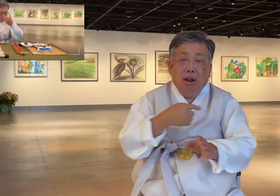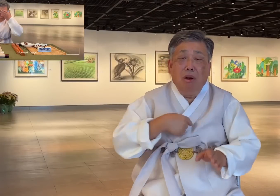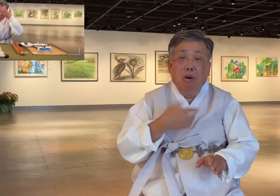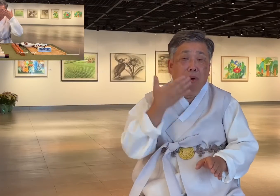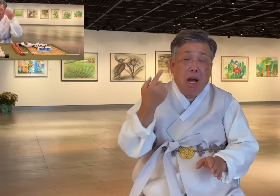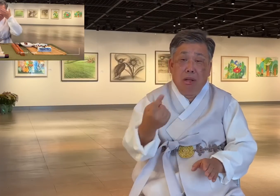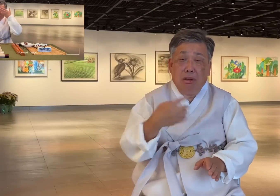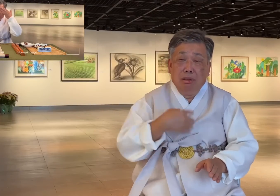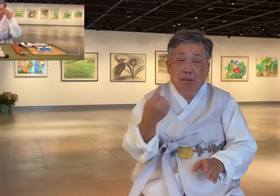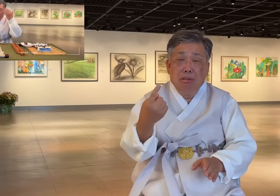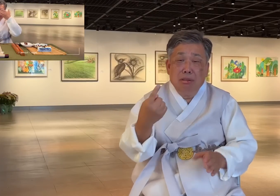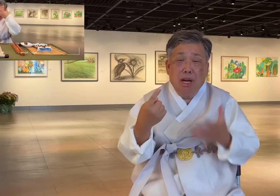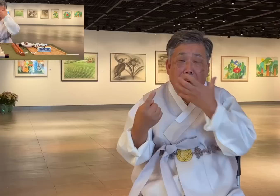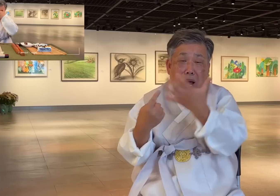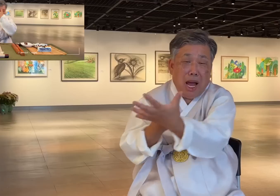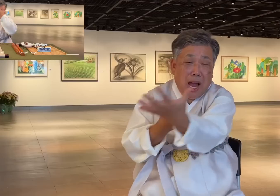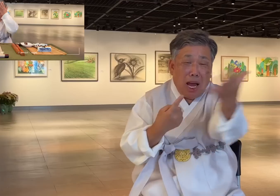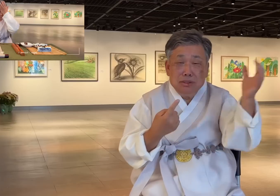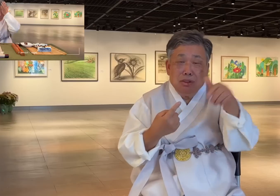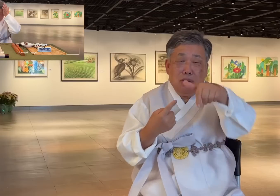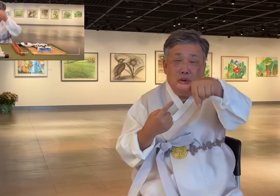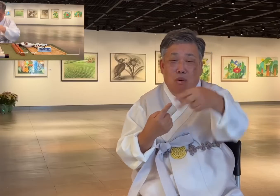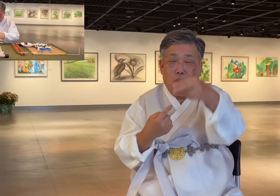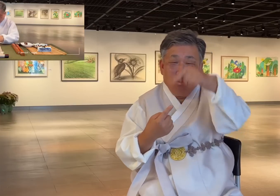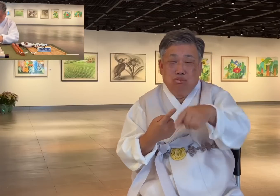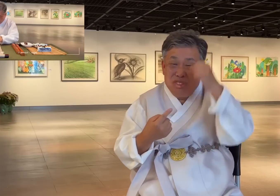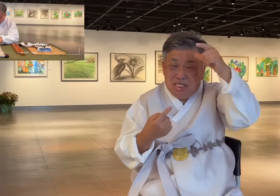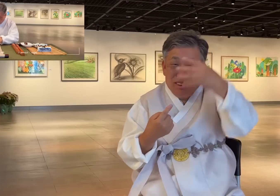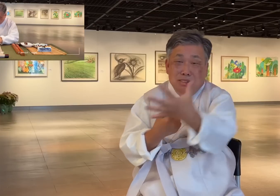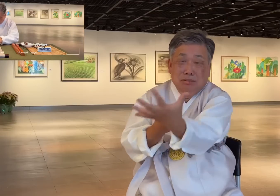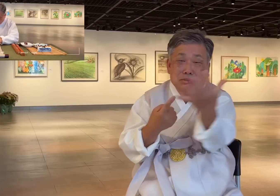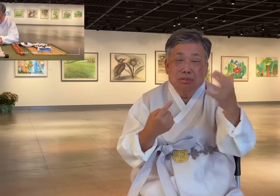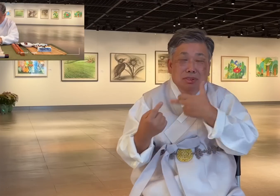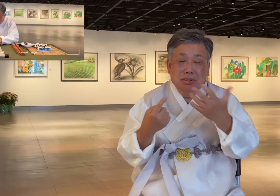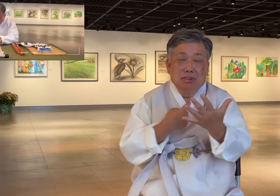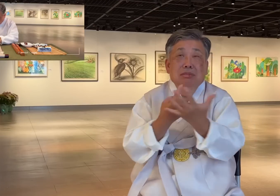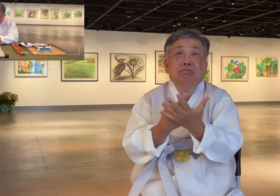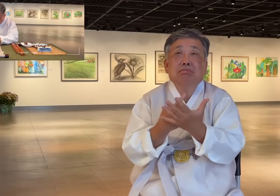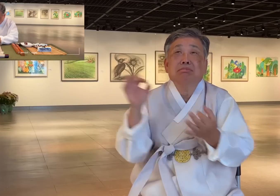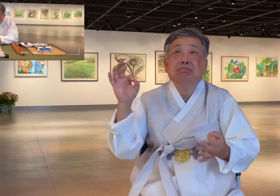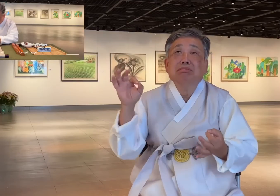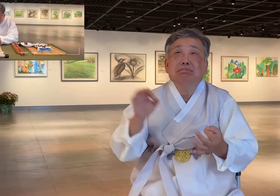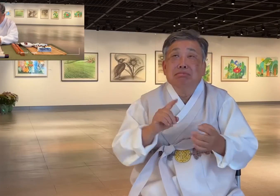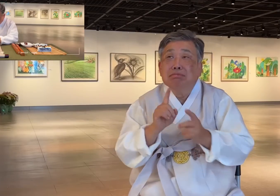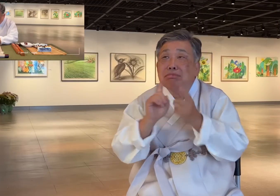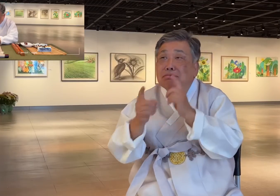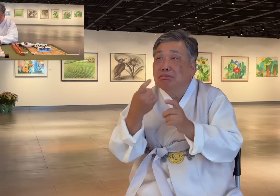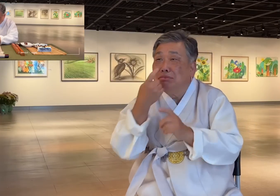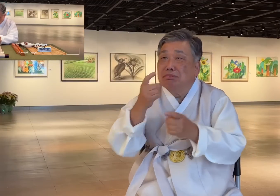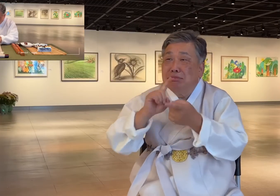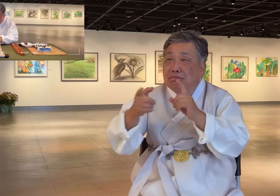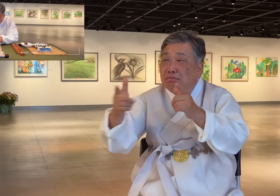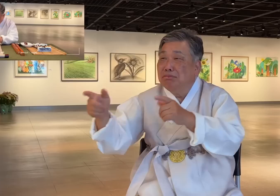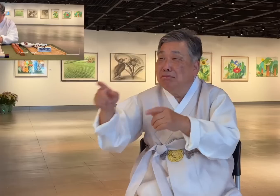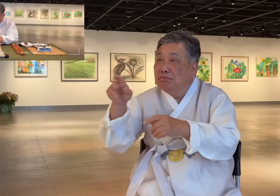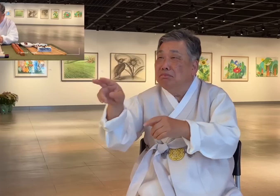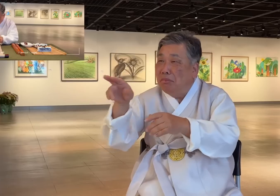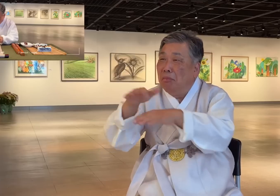Although everyone was a professor and I was the only one who was deaf,